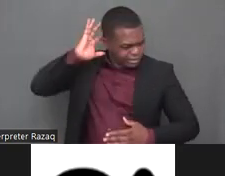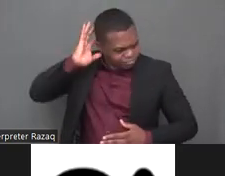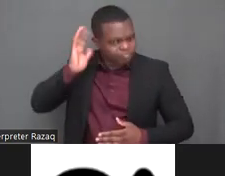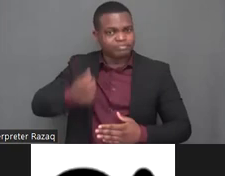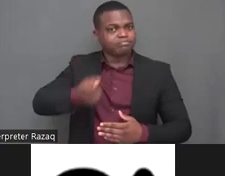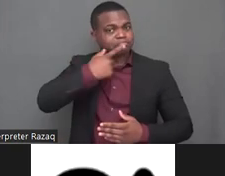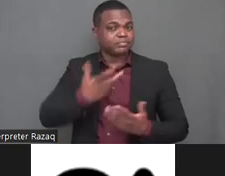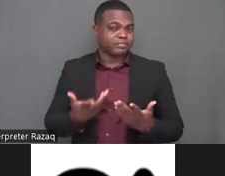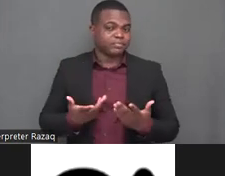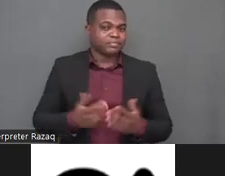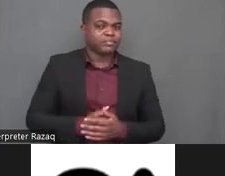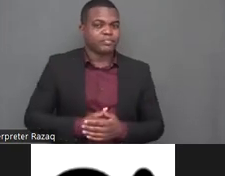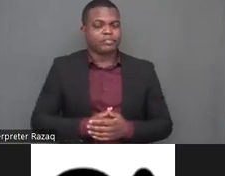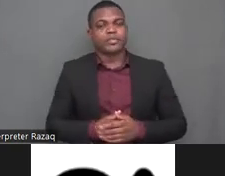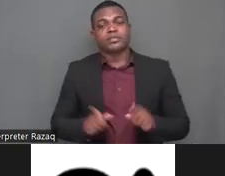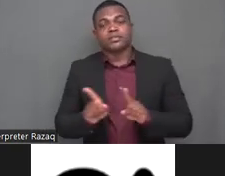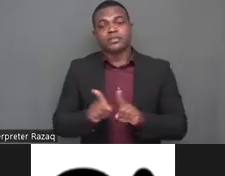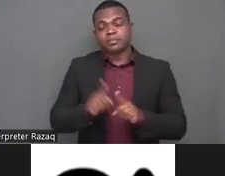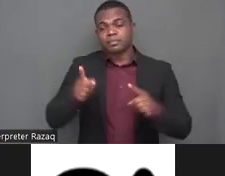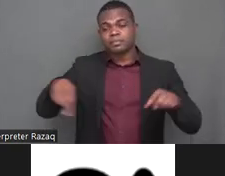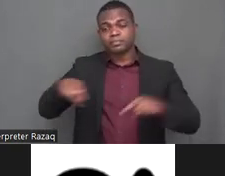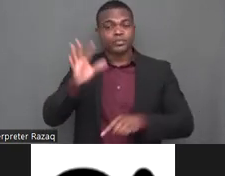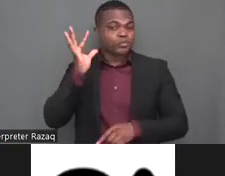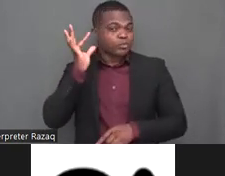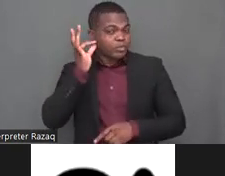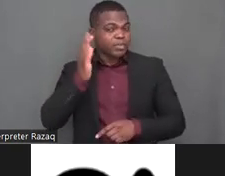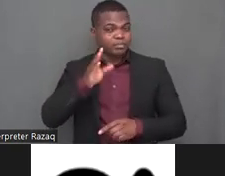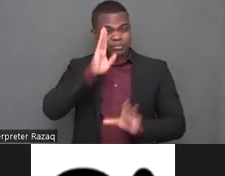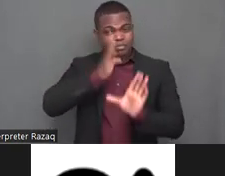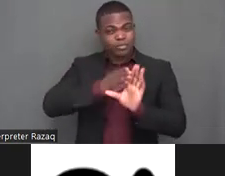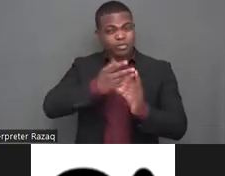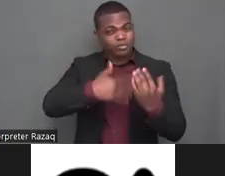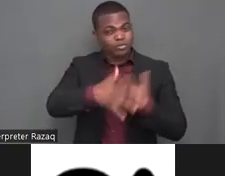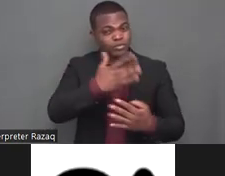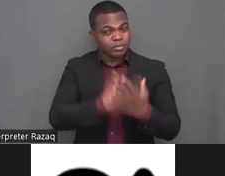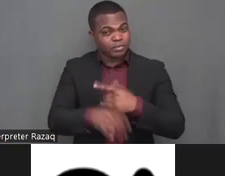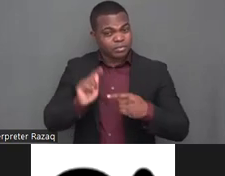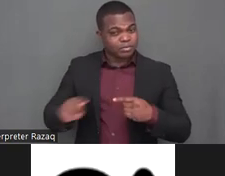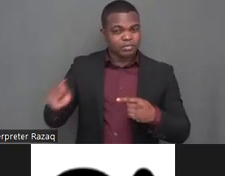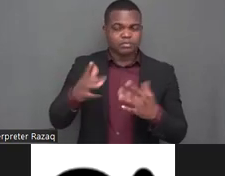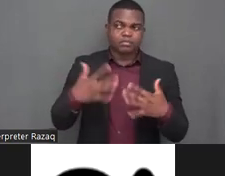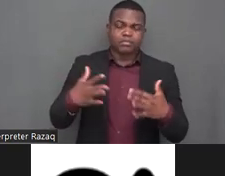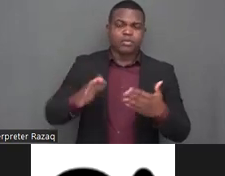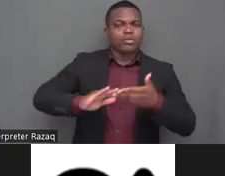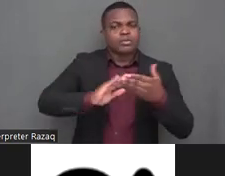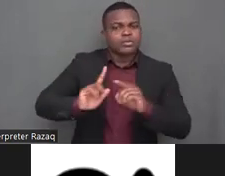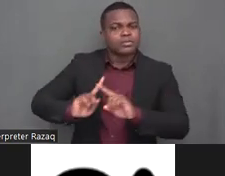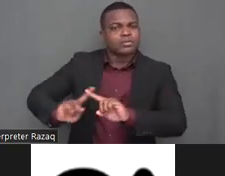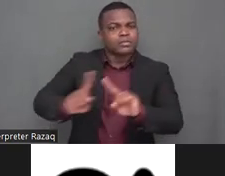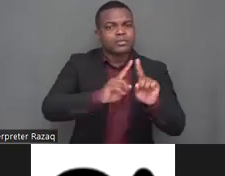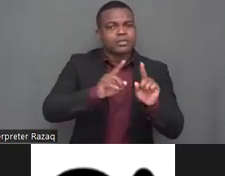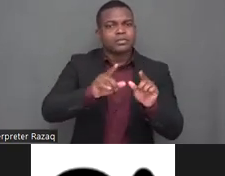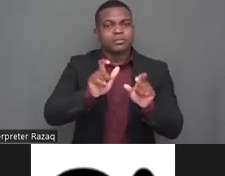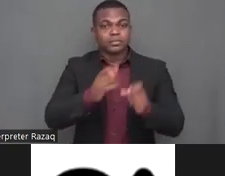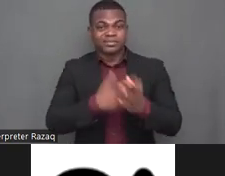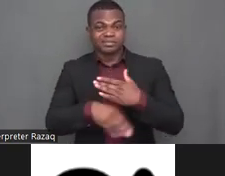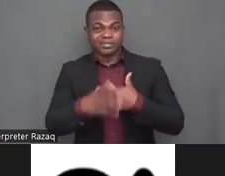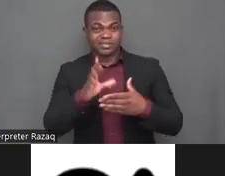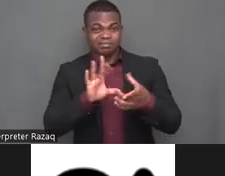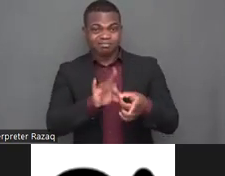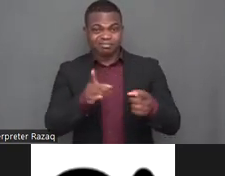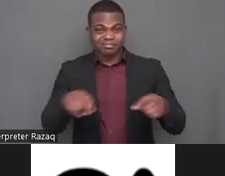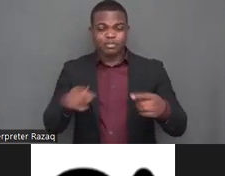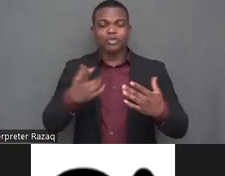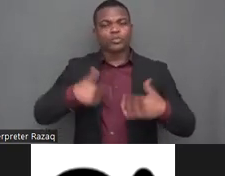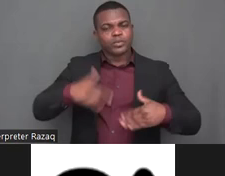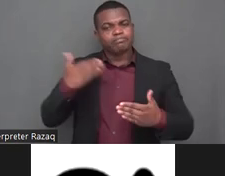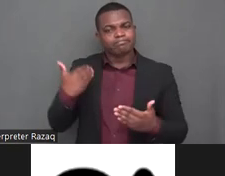we do we do advocate to the appeal of the uh the to the bill of uh sexual violence yeah anti-sexual